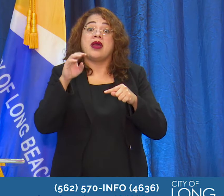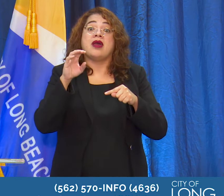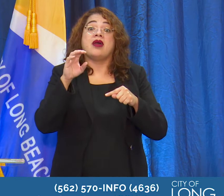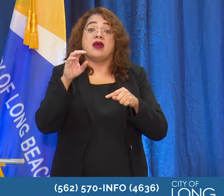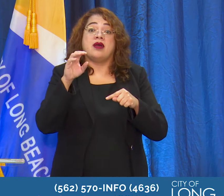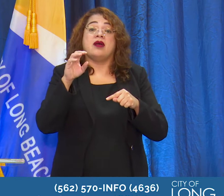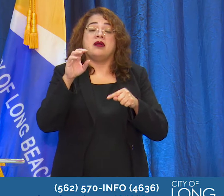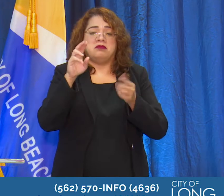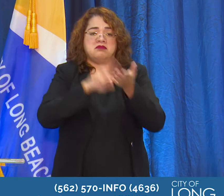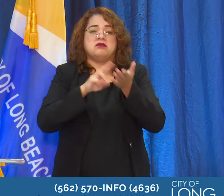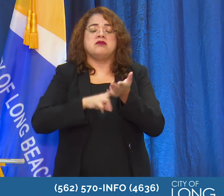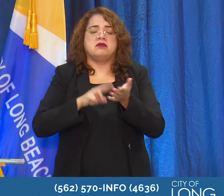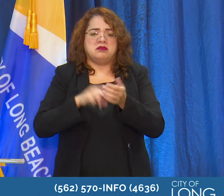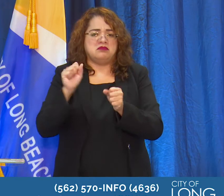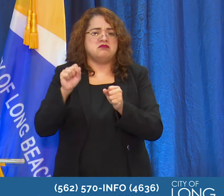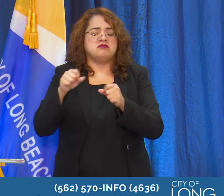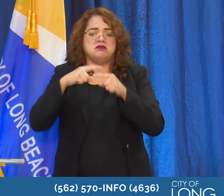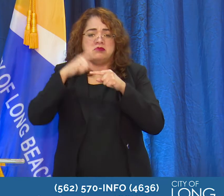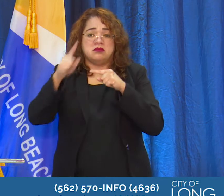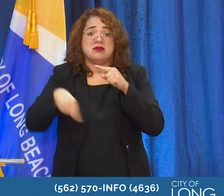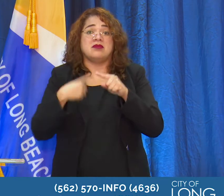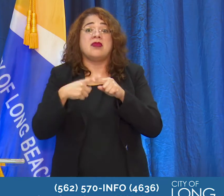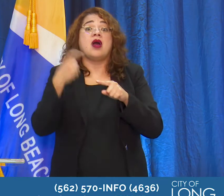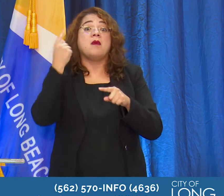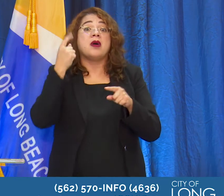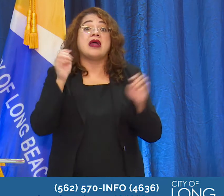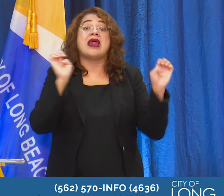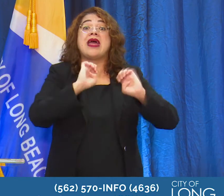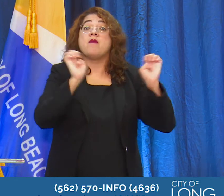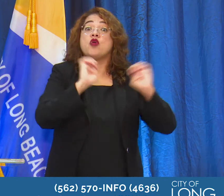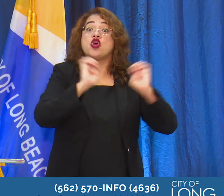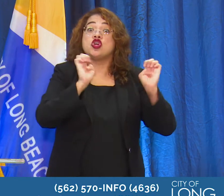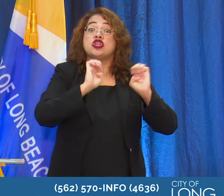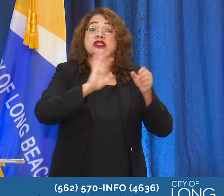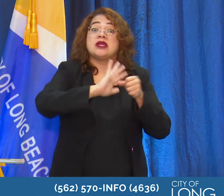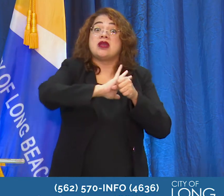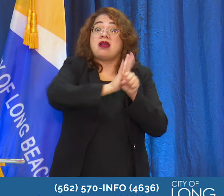is scheduled to close by the end of August 2020.